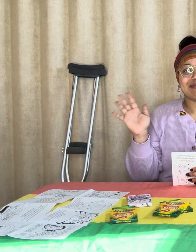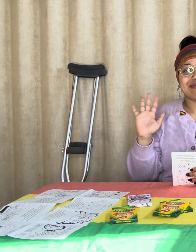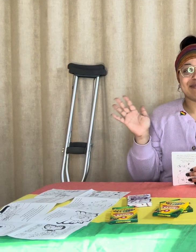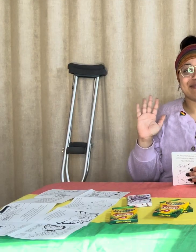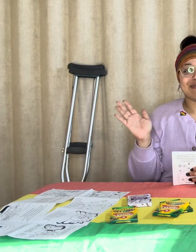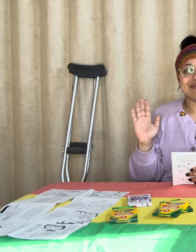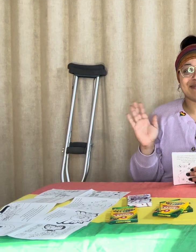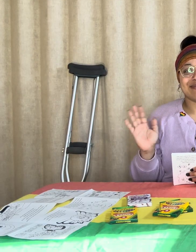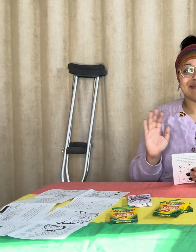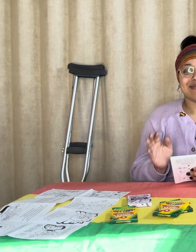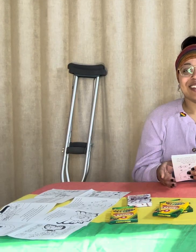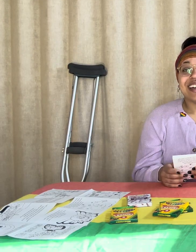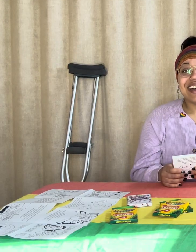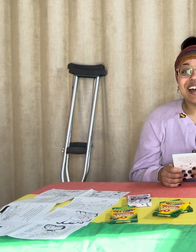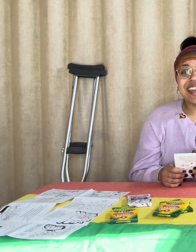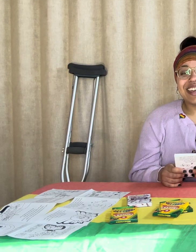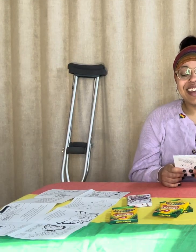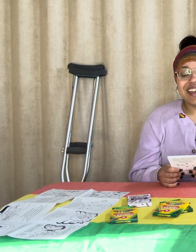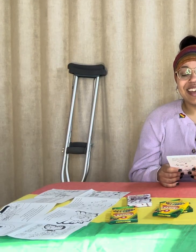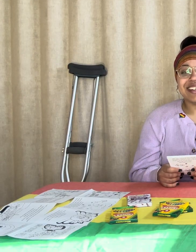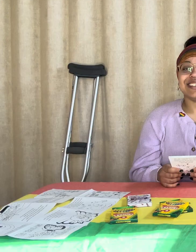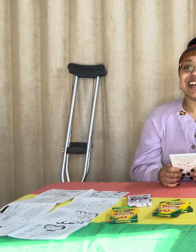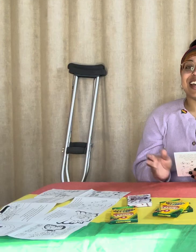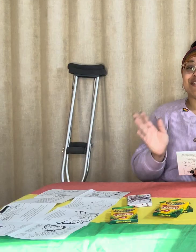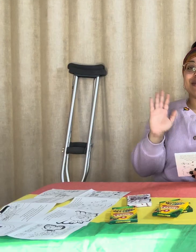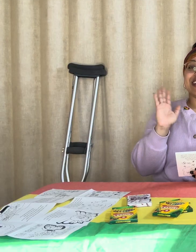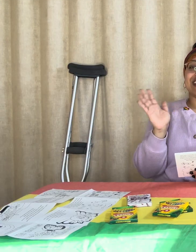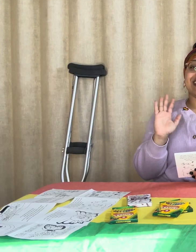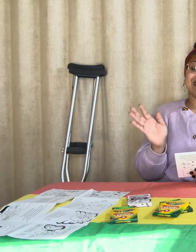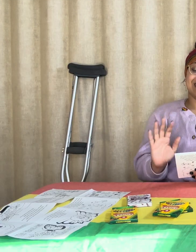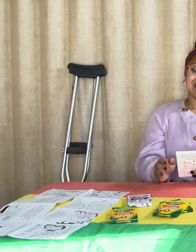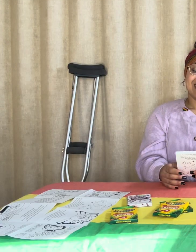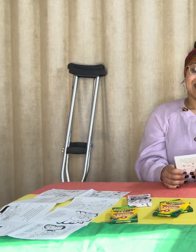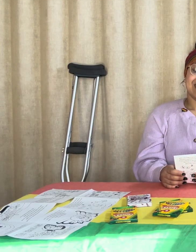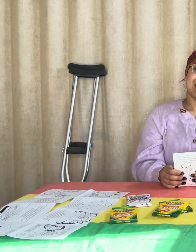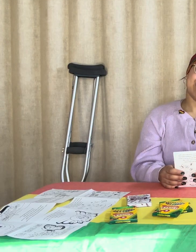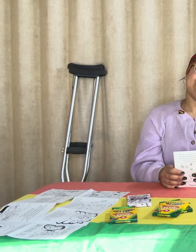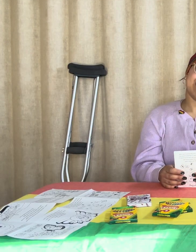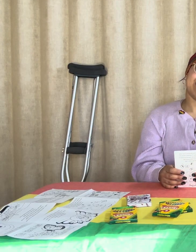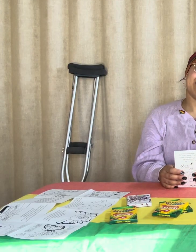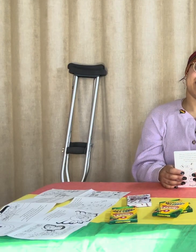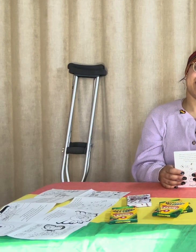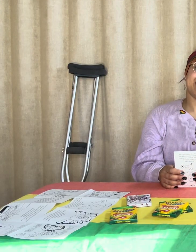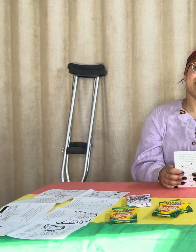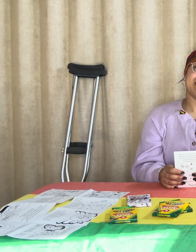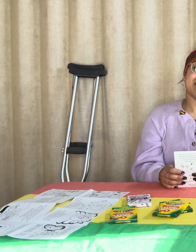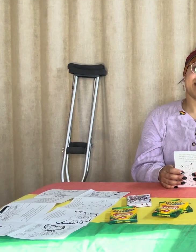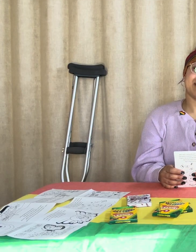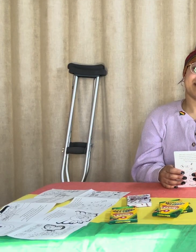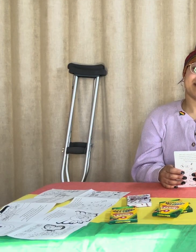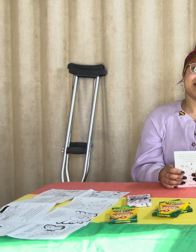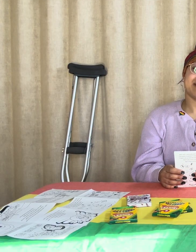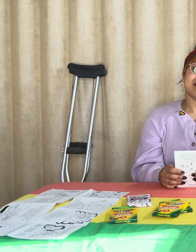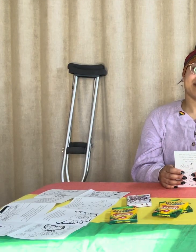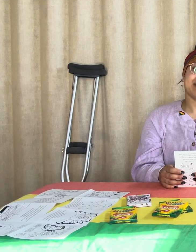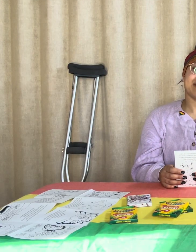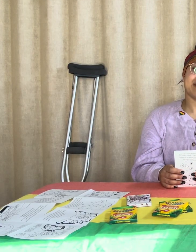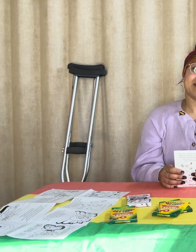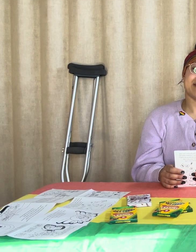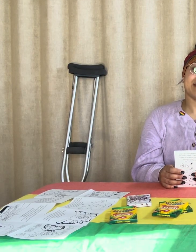Our friend, Miss Kamiah. KAMIAH: Hi, kids! Hi, everybody! BARB: Welcome, welcome! Well, this month we are celebrating the Black